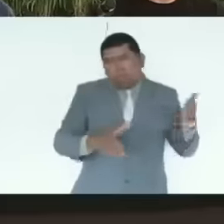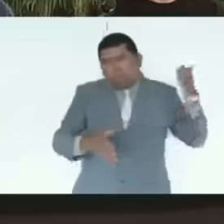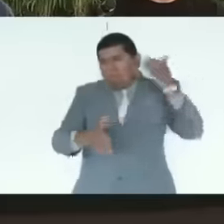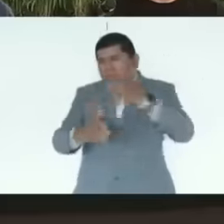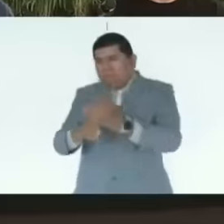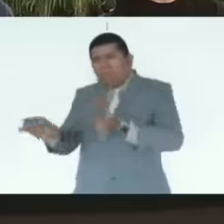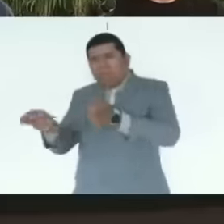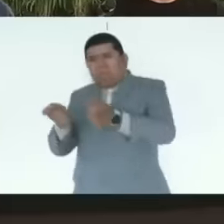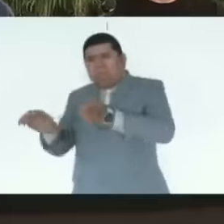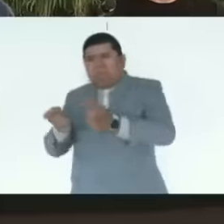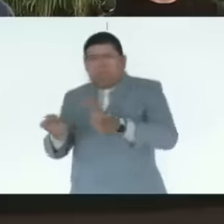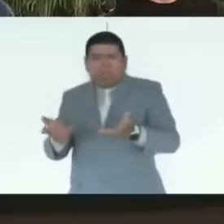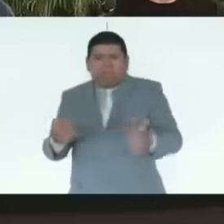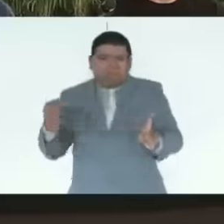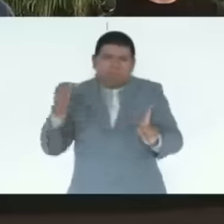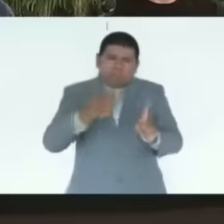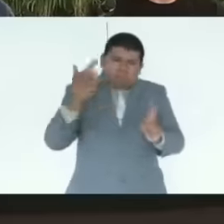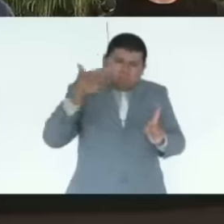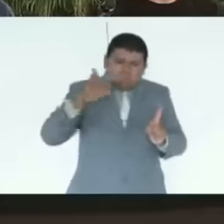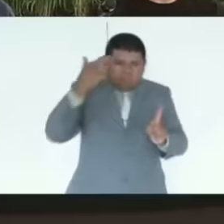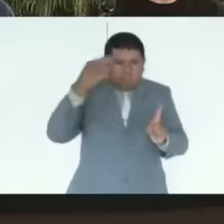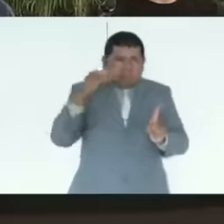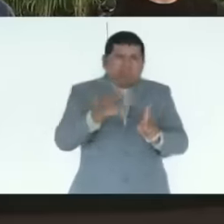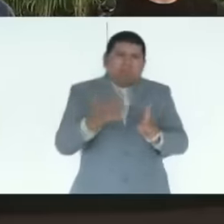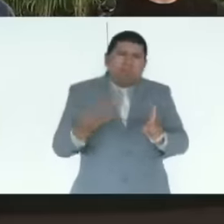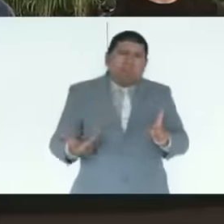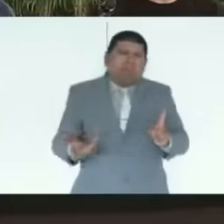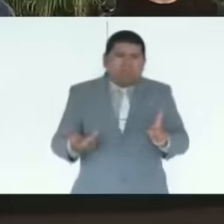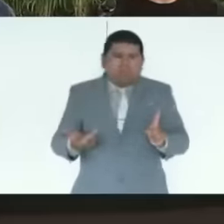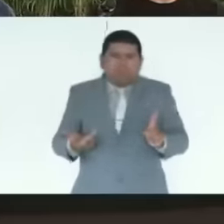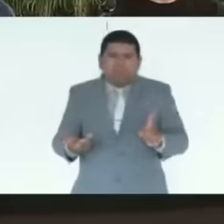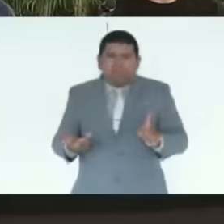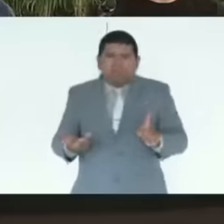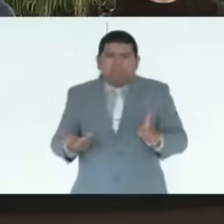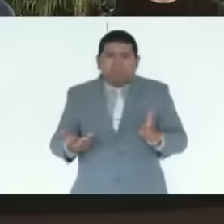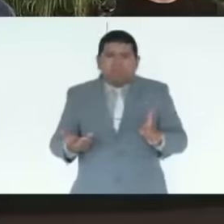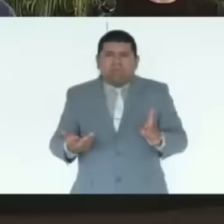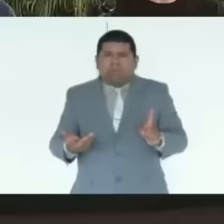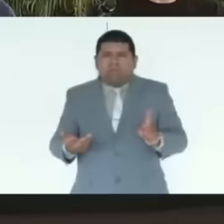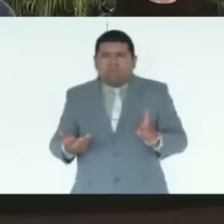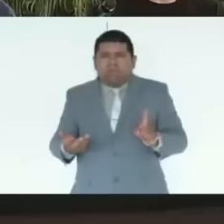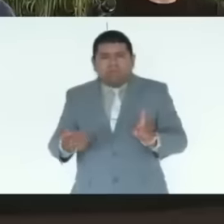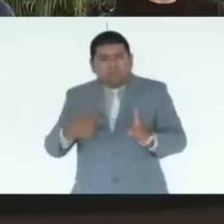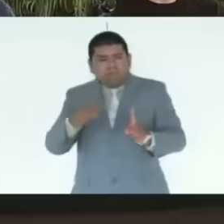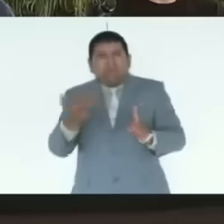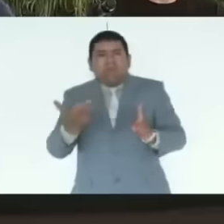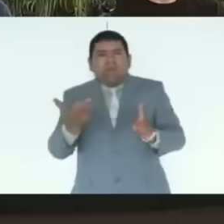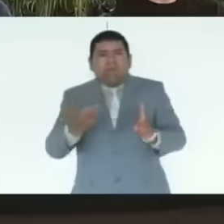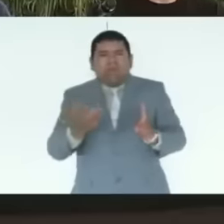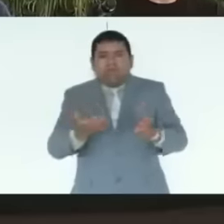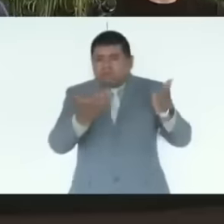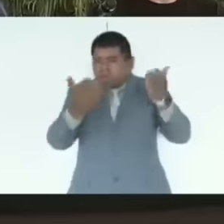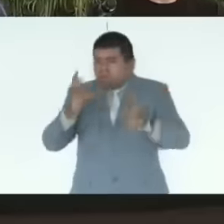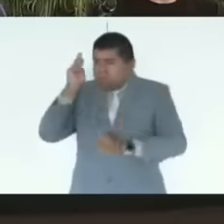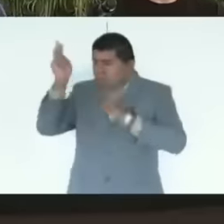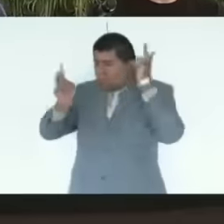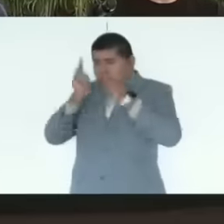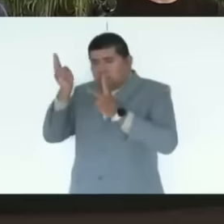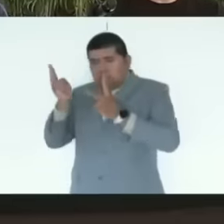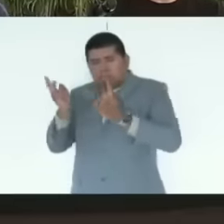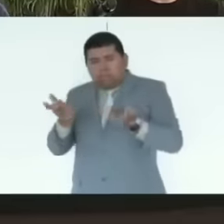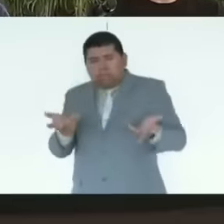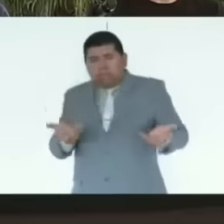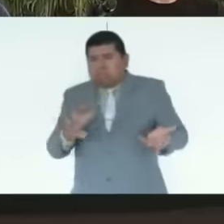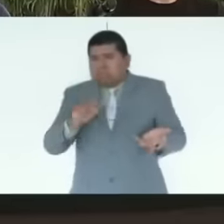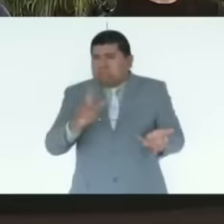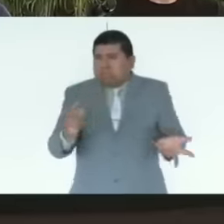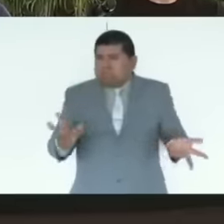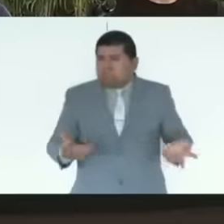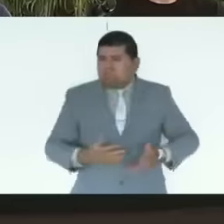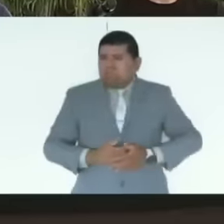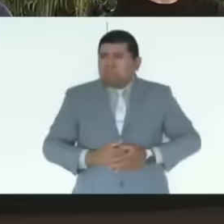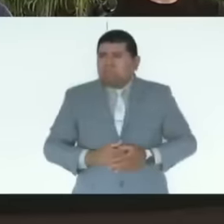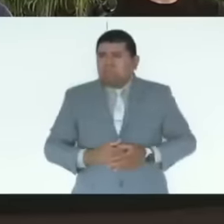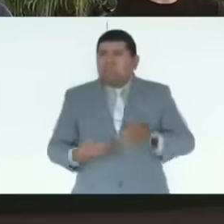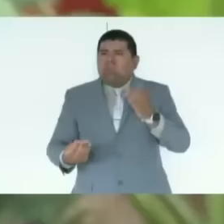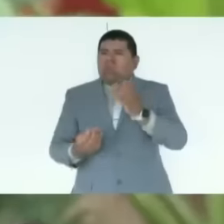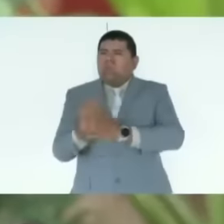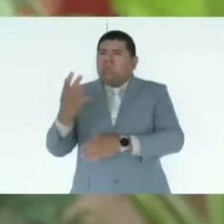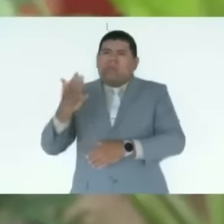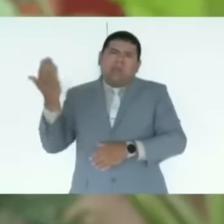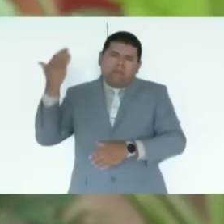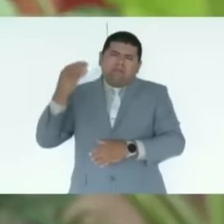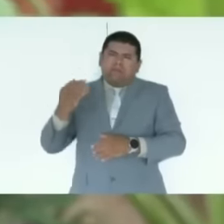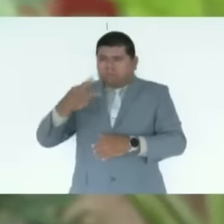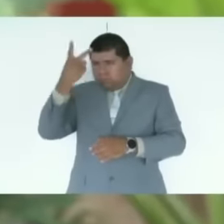Spain did not even deign to visit New Spain as Mexico was known at